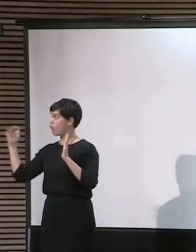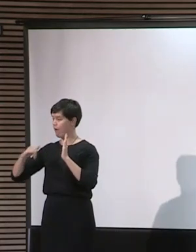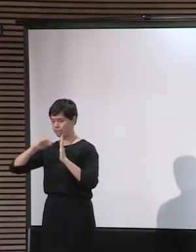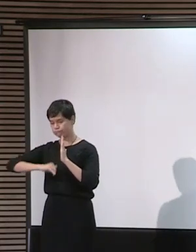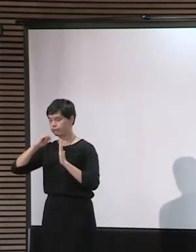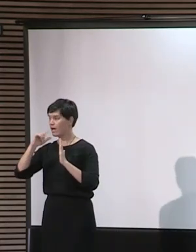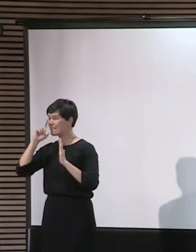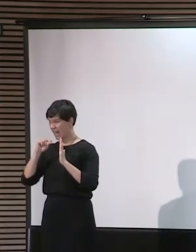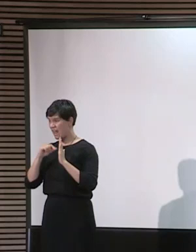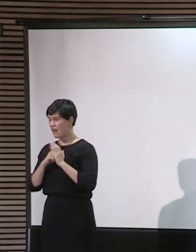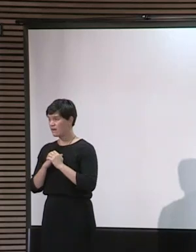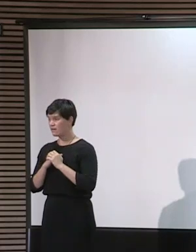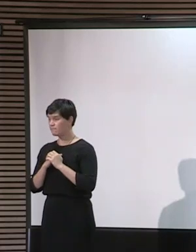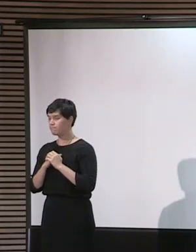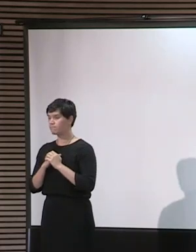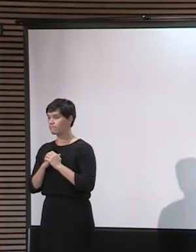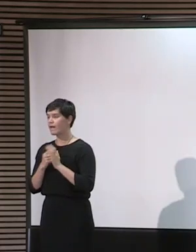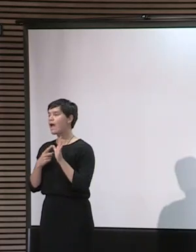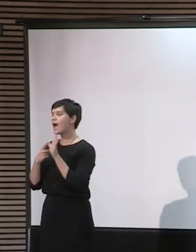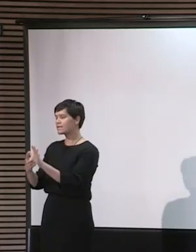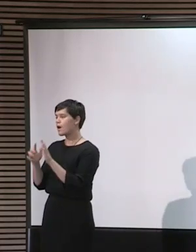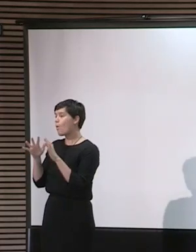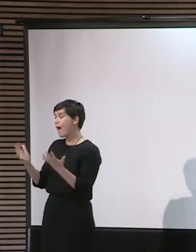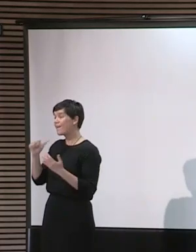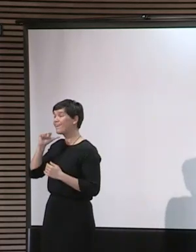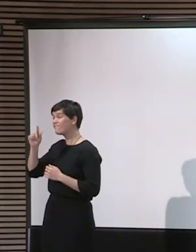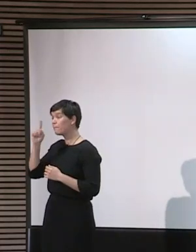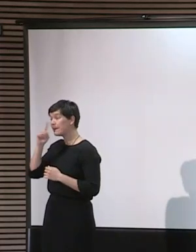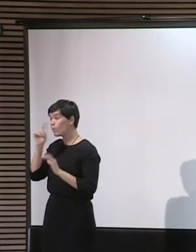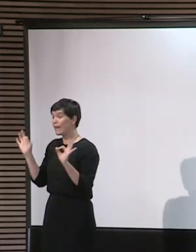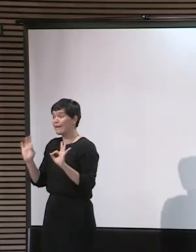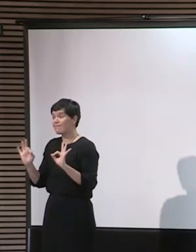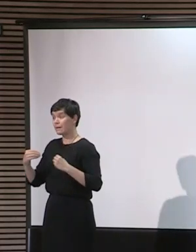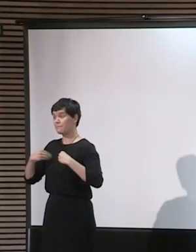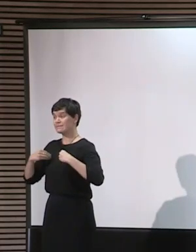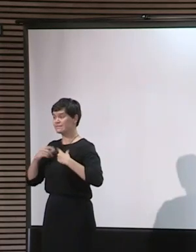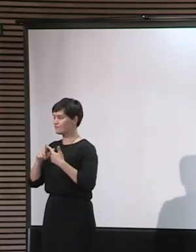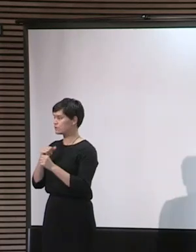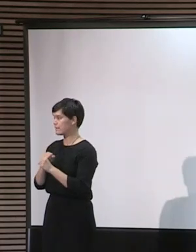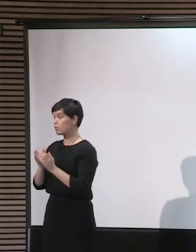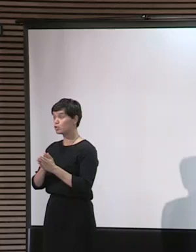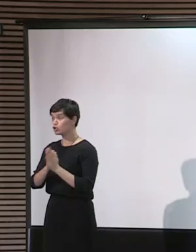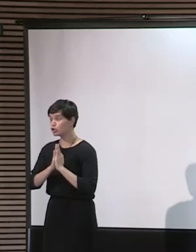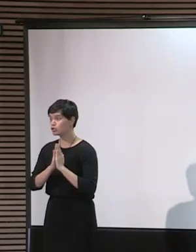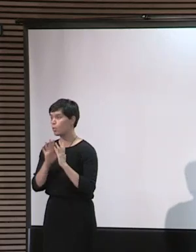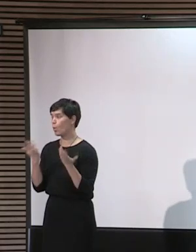running their own events, they're likely to know who's attending them. What we are doing, though, is working with MBIE to make sure that people